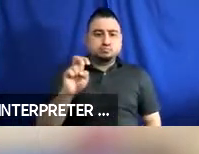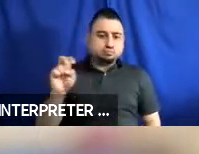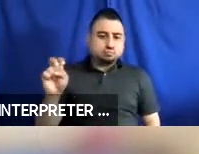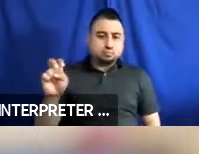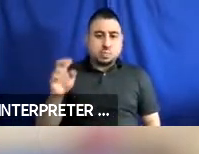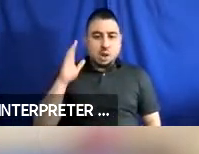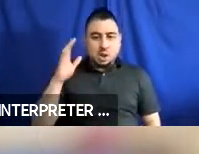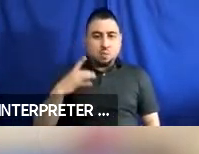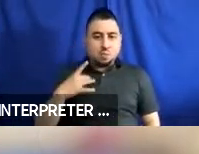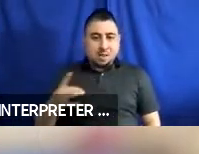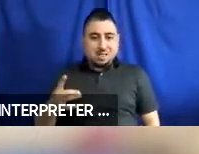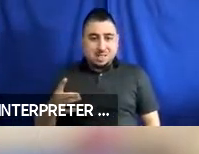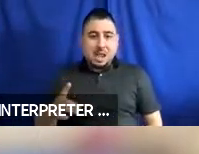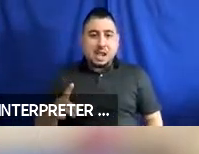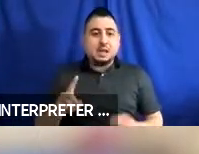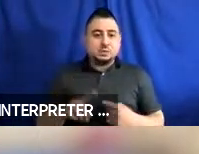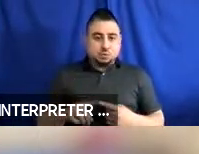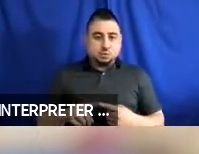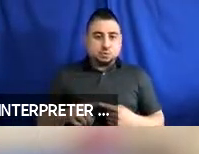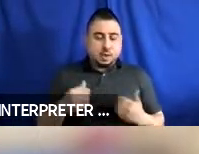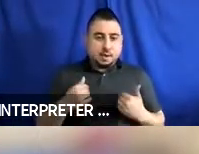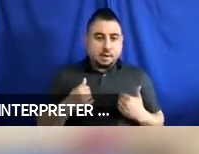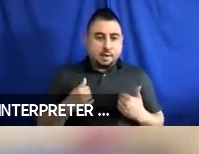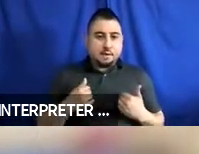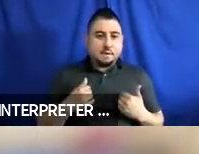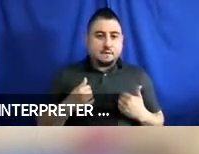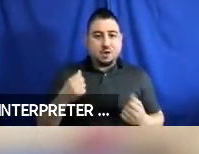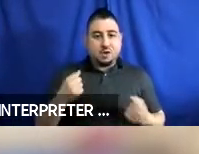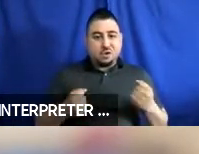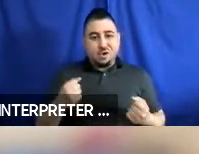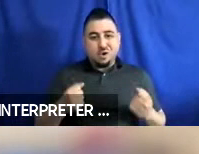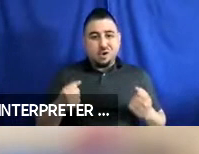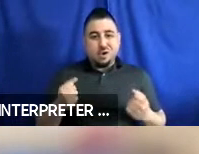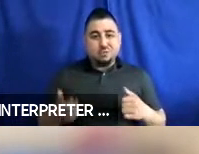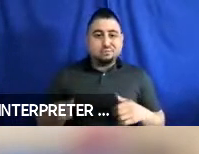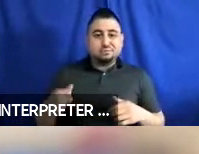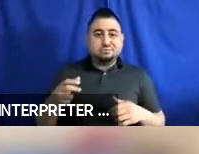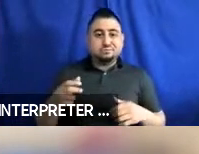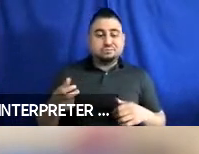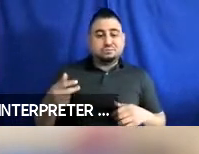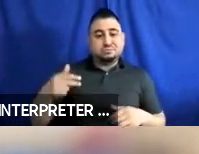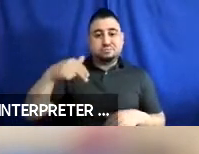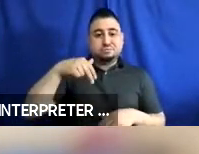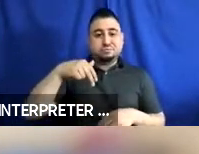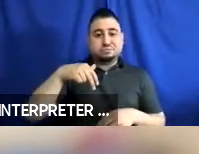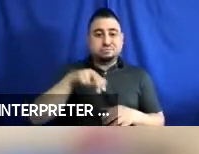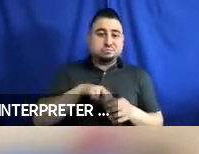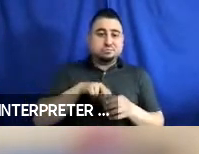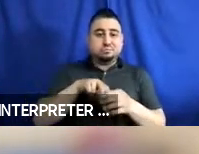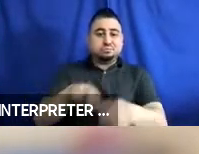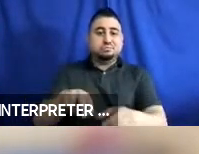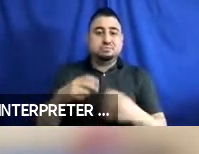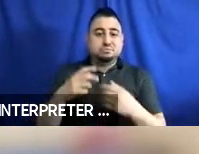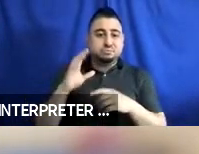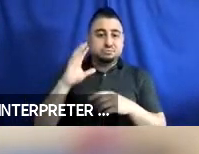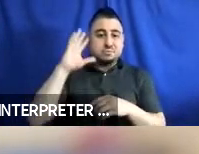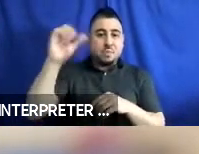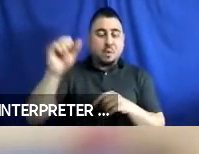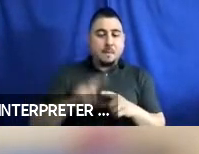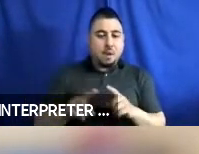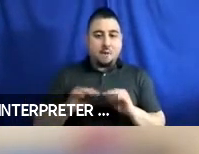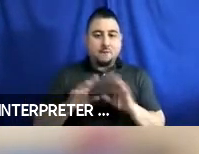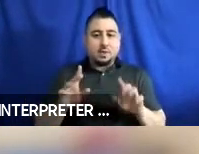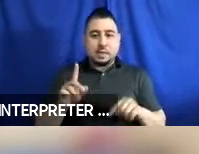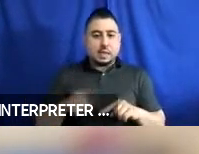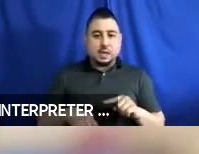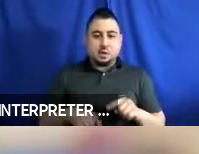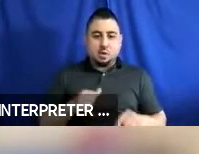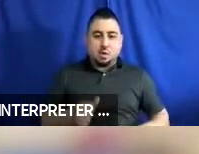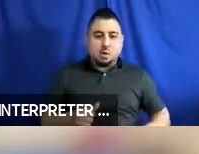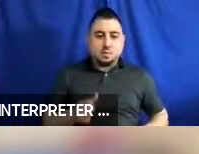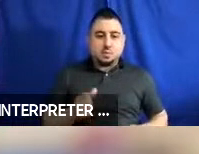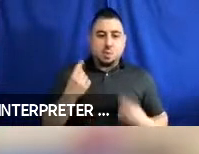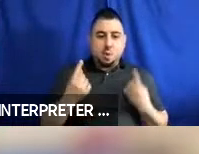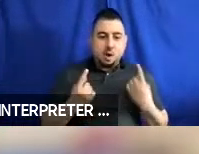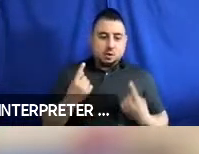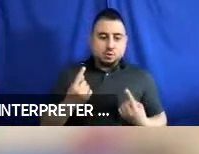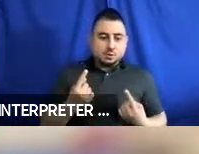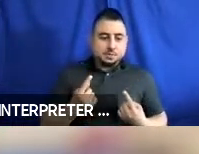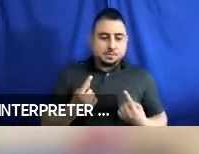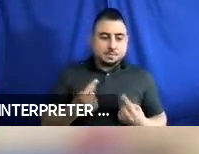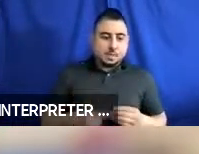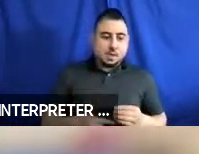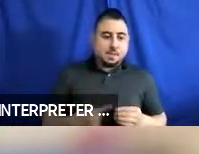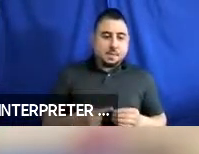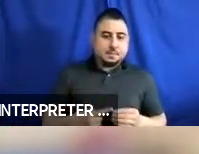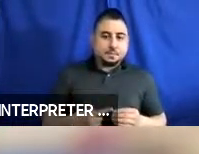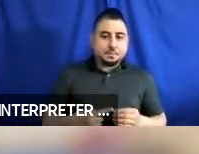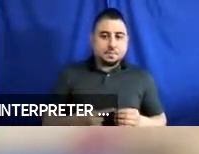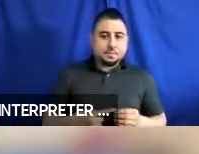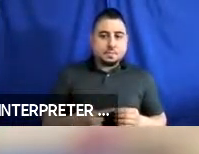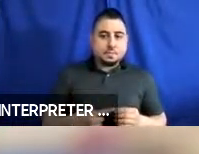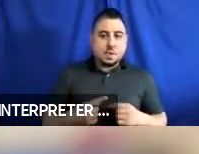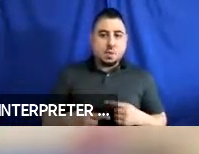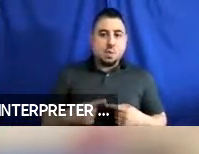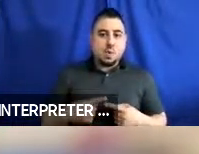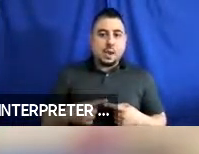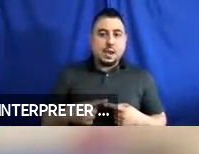to have a car take them, but obviously, many times cannot. And so I was wondering when